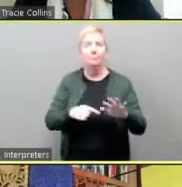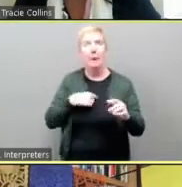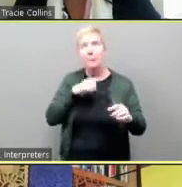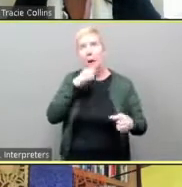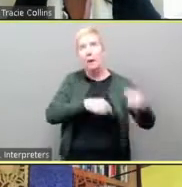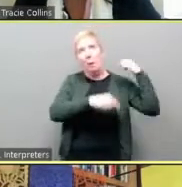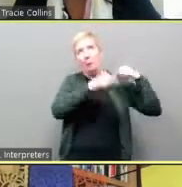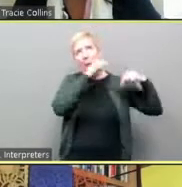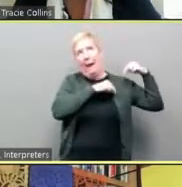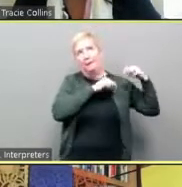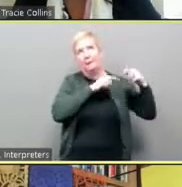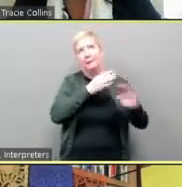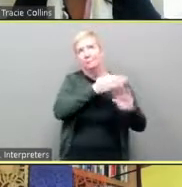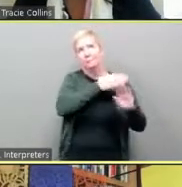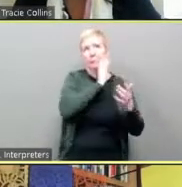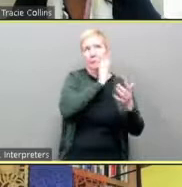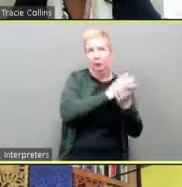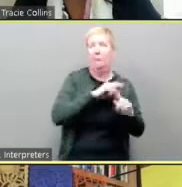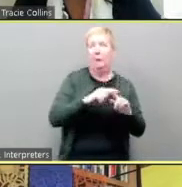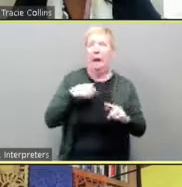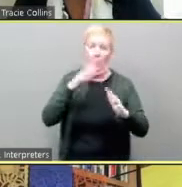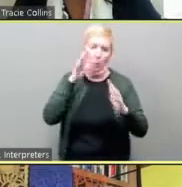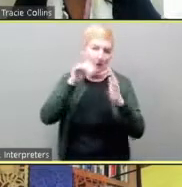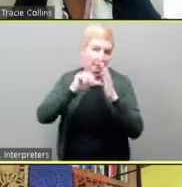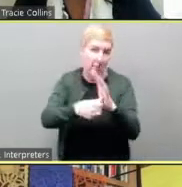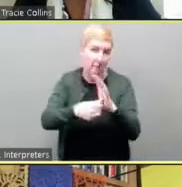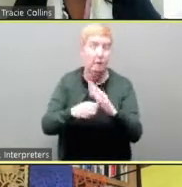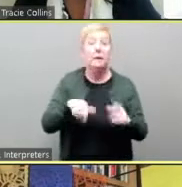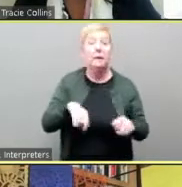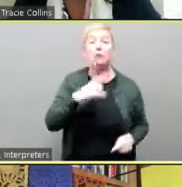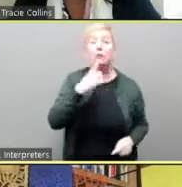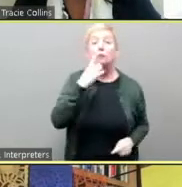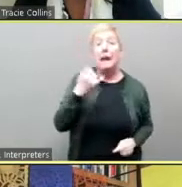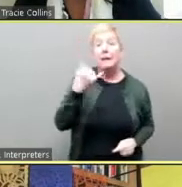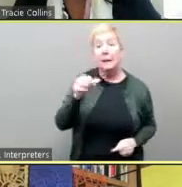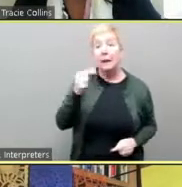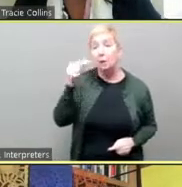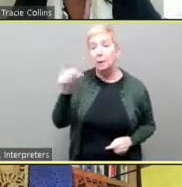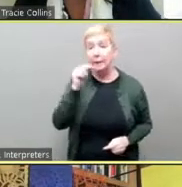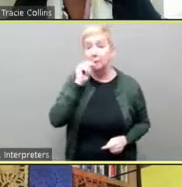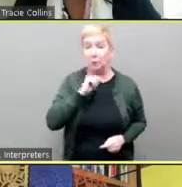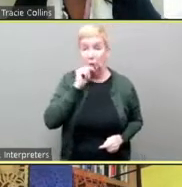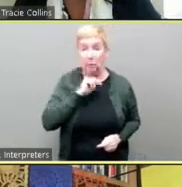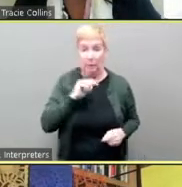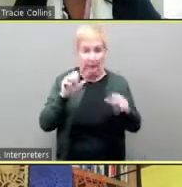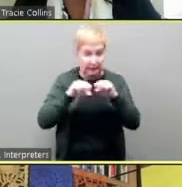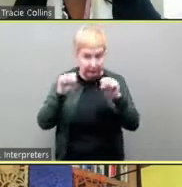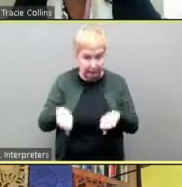the fact I didn't say it that this red, yellow, green turquoise system uh does